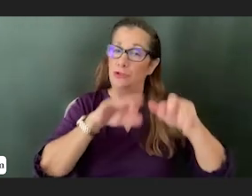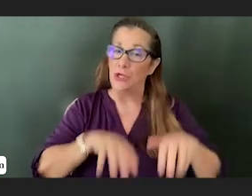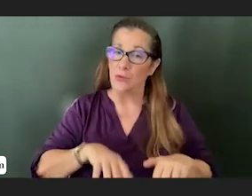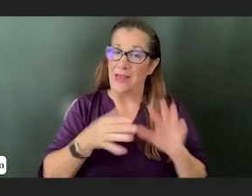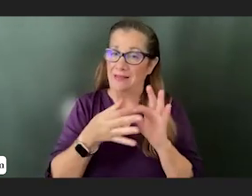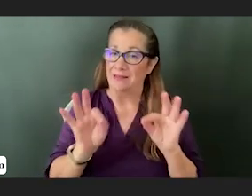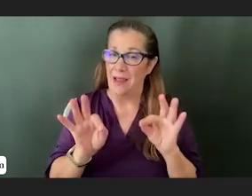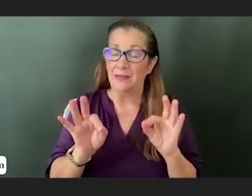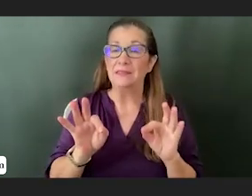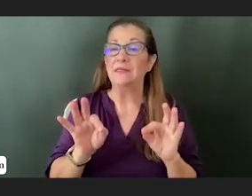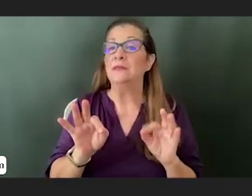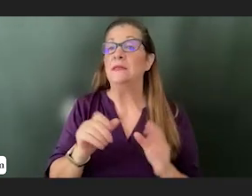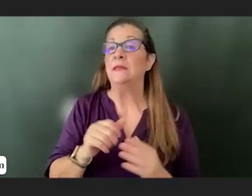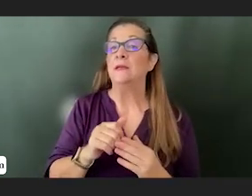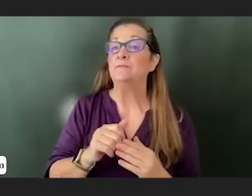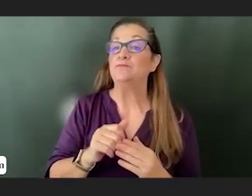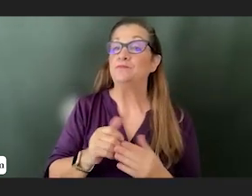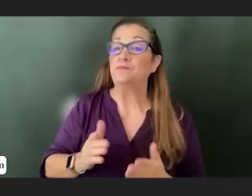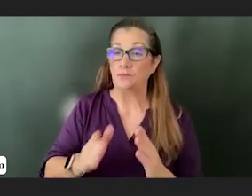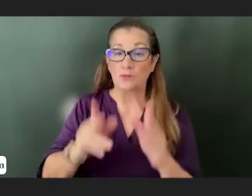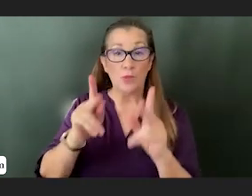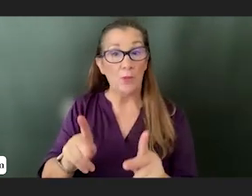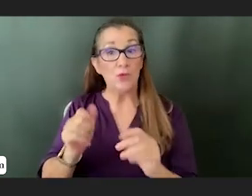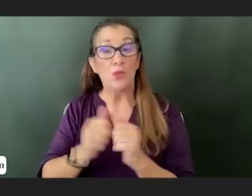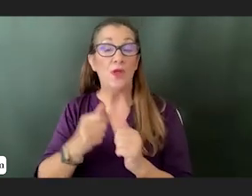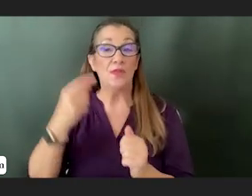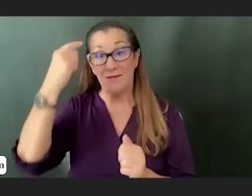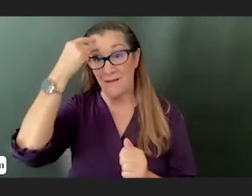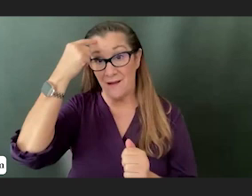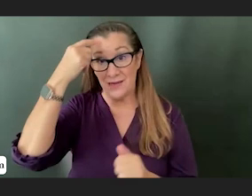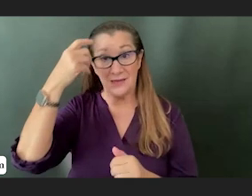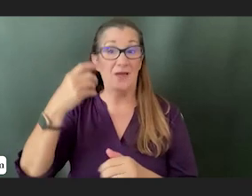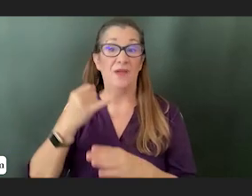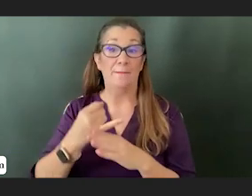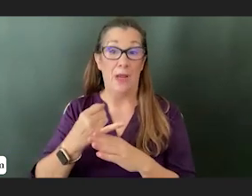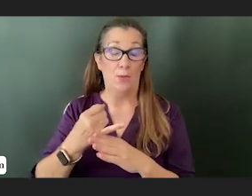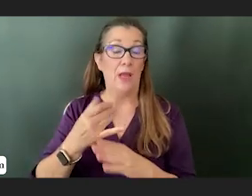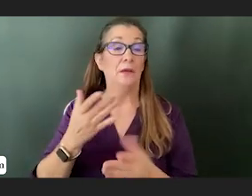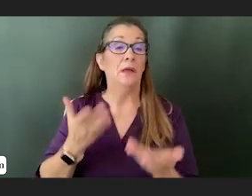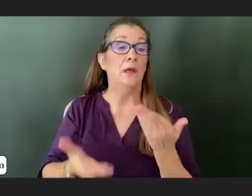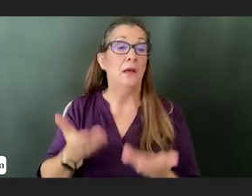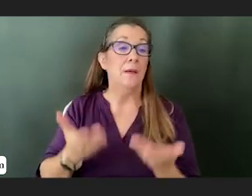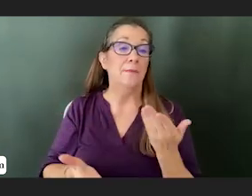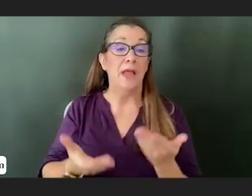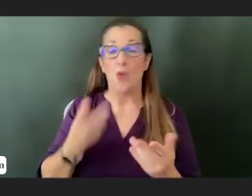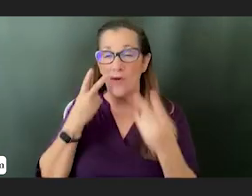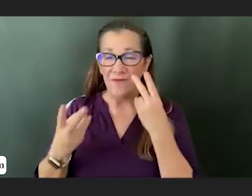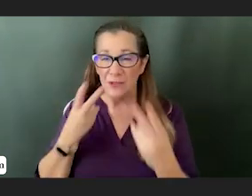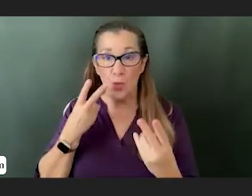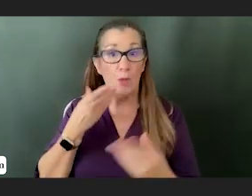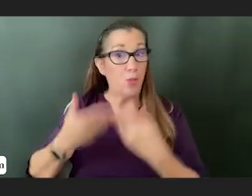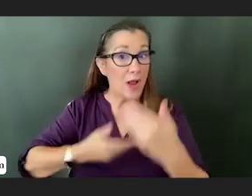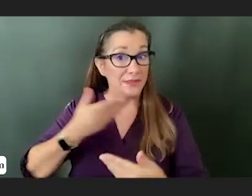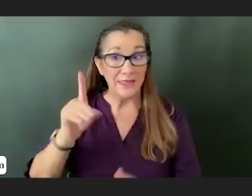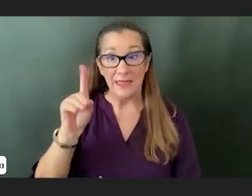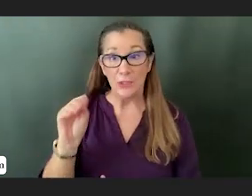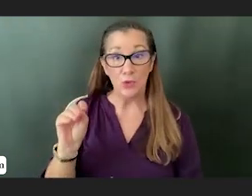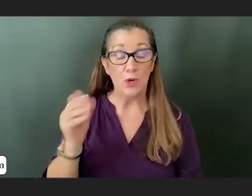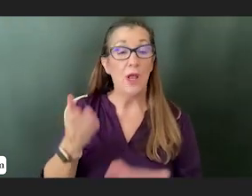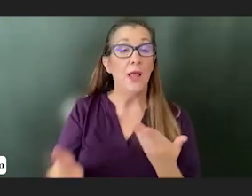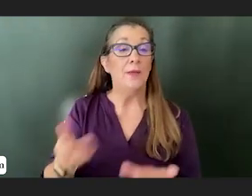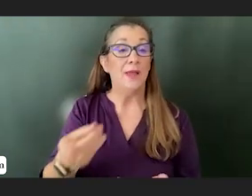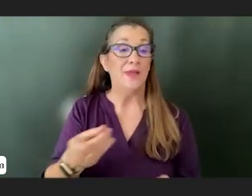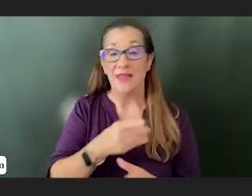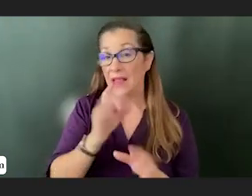Um, it's a way a person with a cognitive impairment that may or a visual processing disorder may interpret alt text